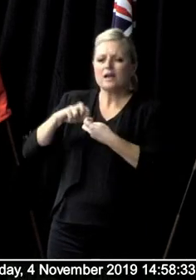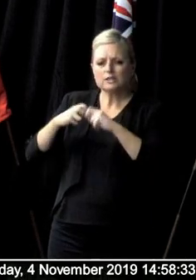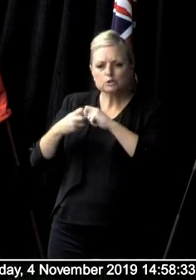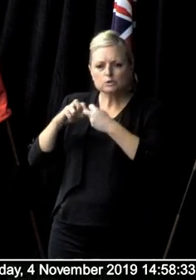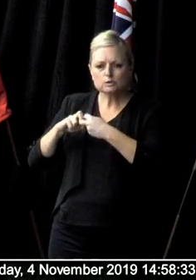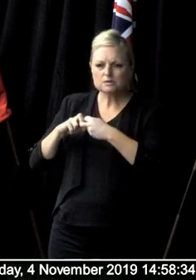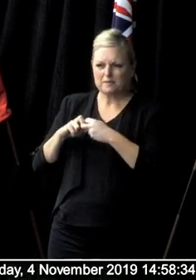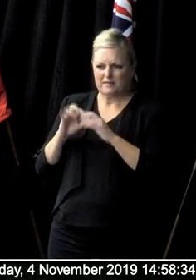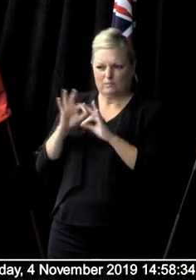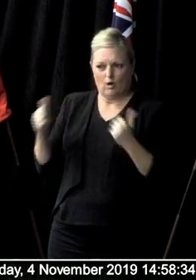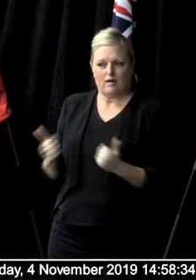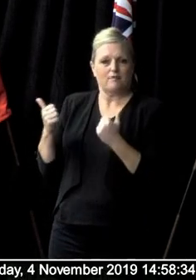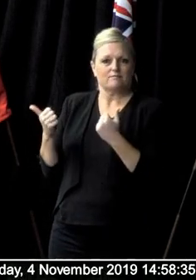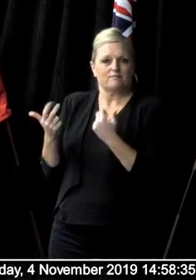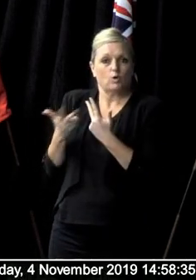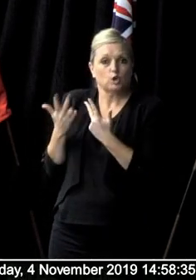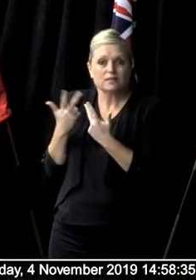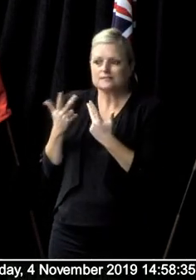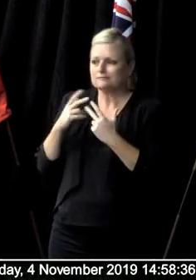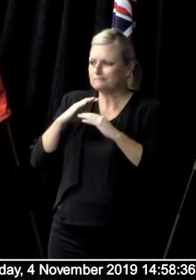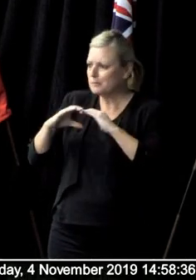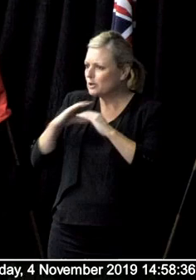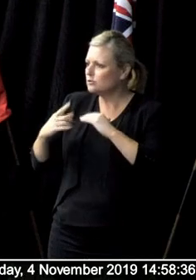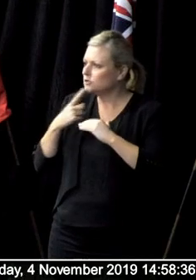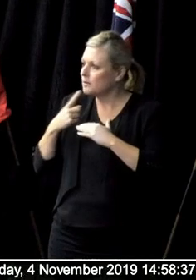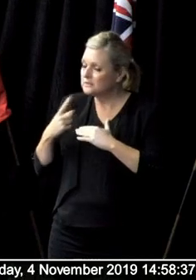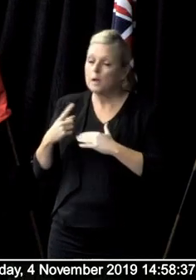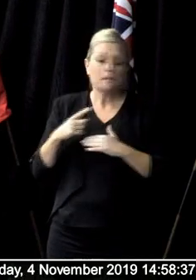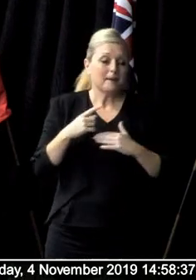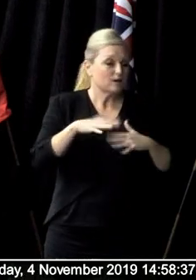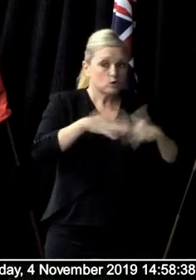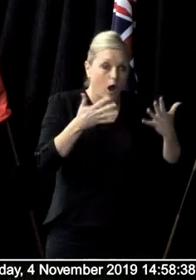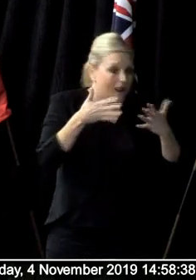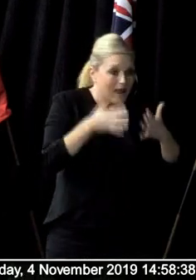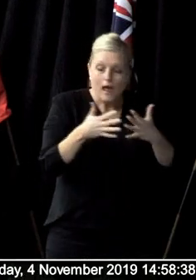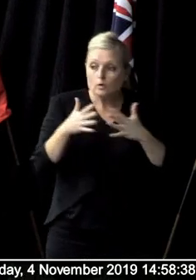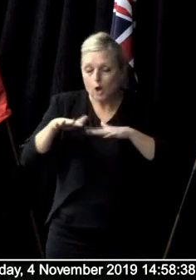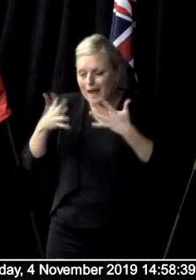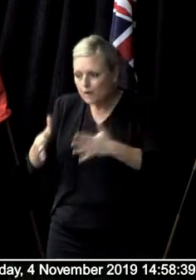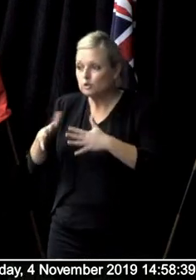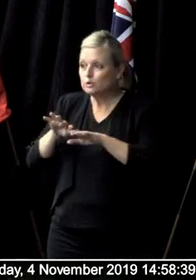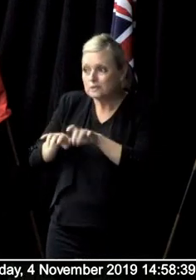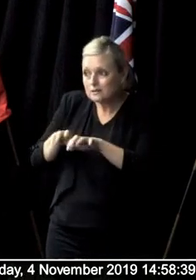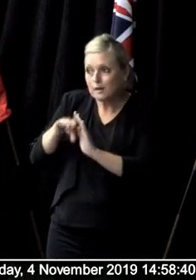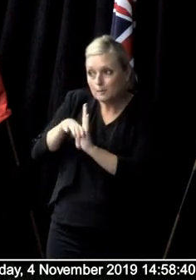For example, a student being unable to use a computer as an alternative to handwriting? Mmm. Is that correct? Yes.